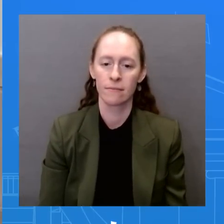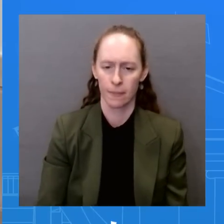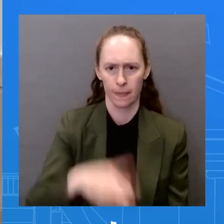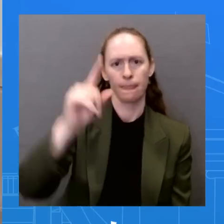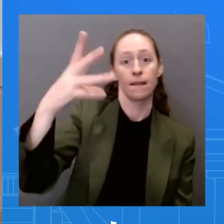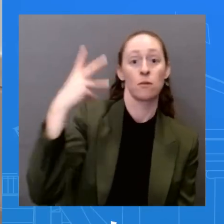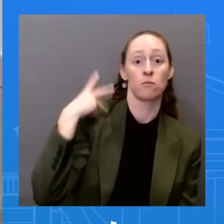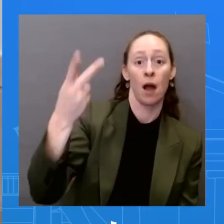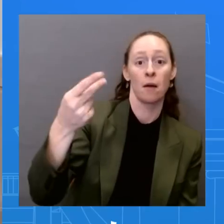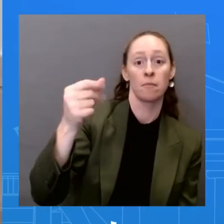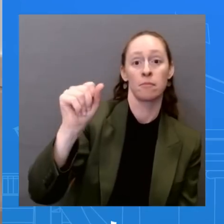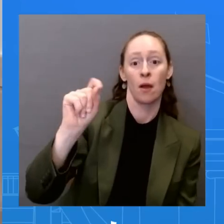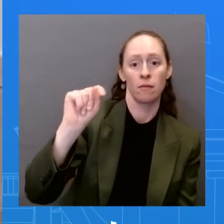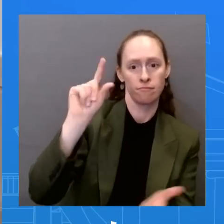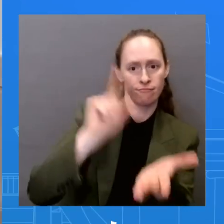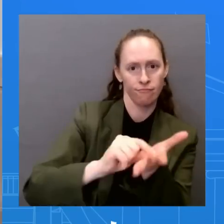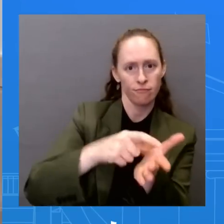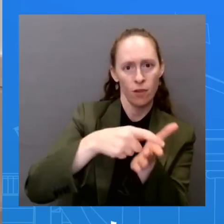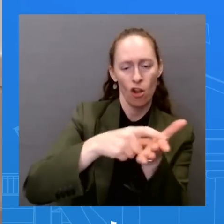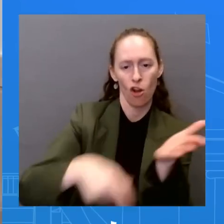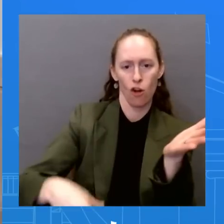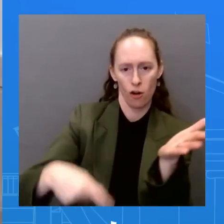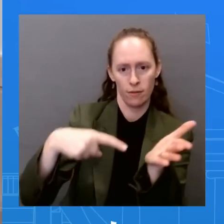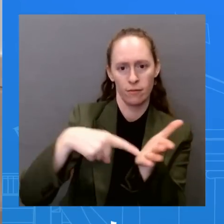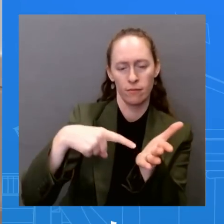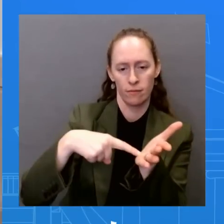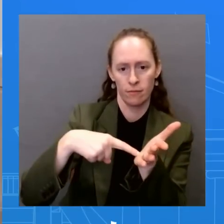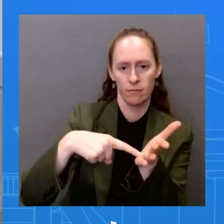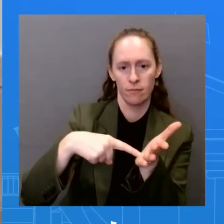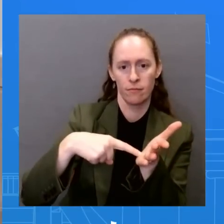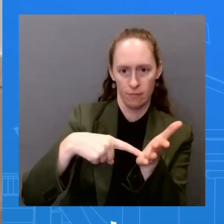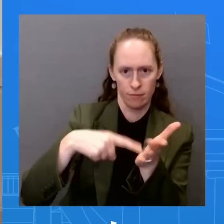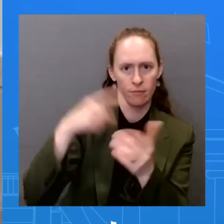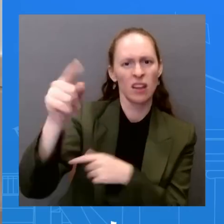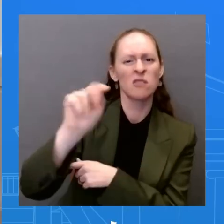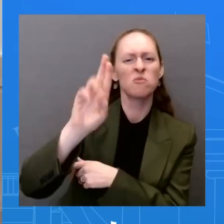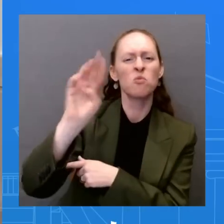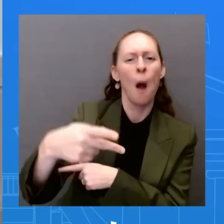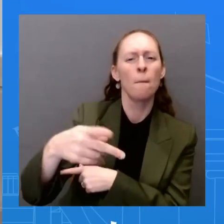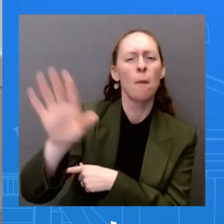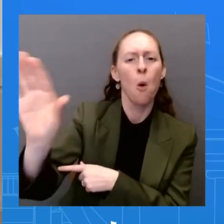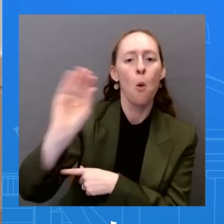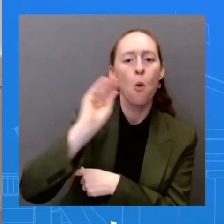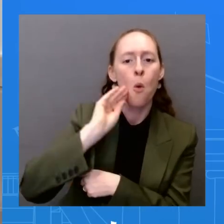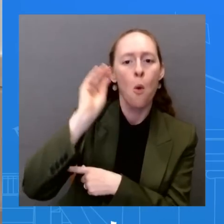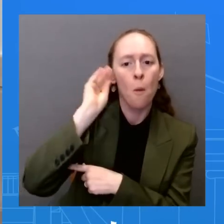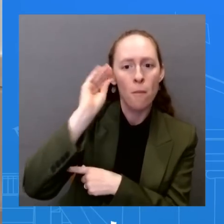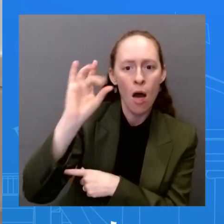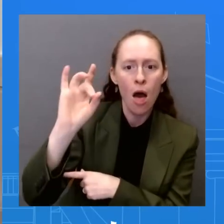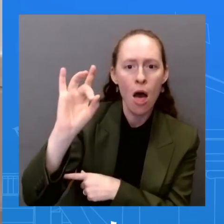I know you can't speak specific to that investigation, nor to the findings there. I know where the line is drawn at this White House as it relates to that.